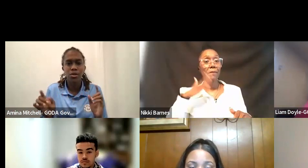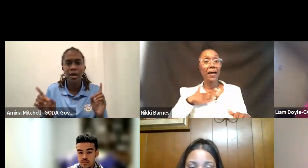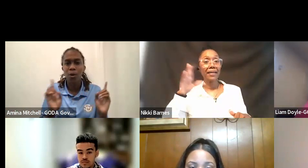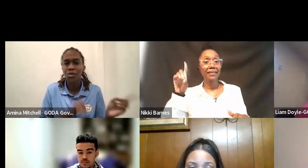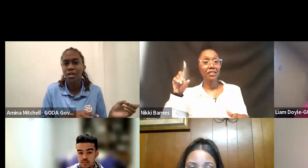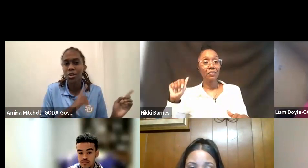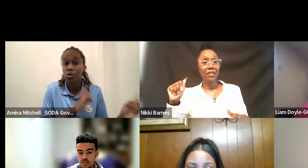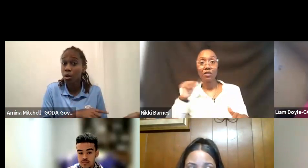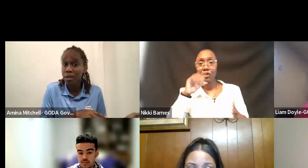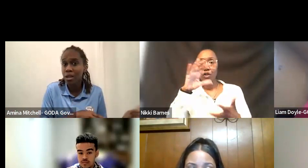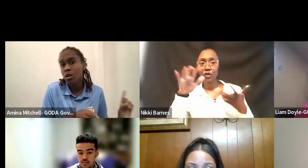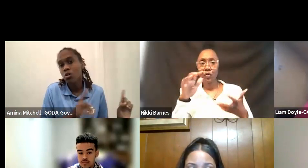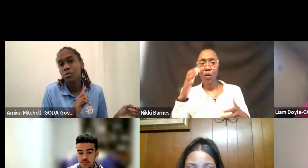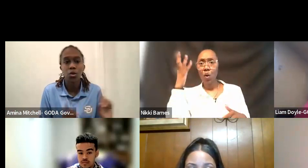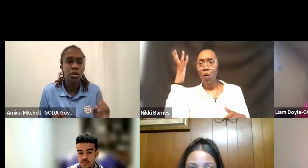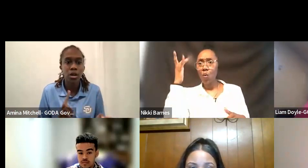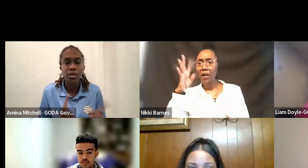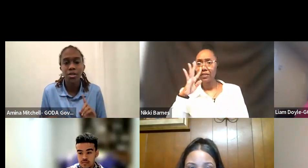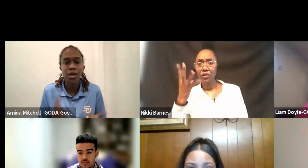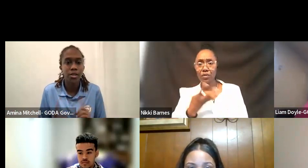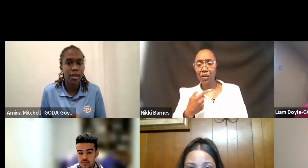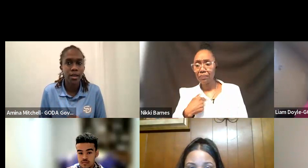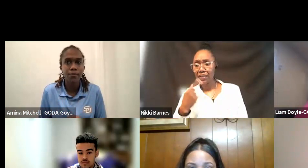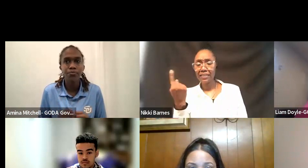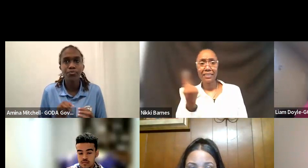Hello. So they won't be confused like what she is ignoring me, this is going on that she's not understanding.